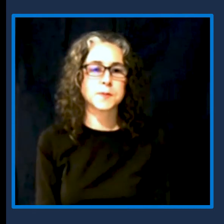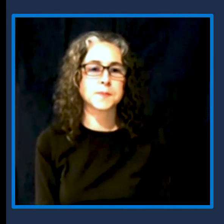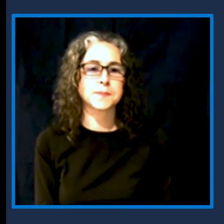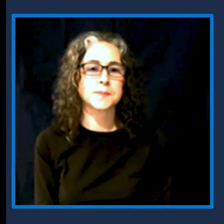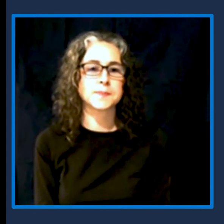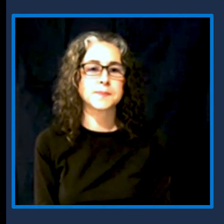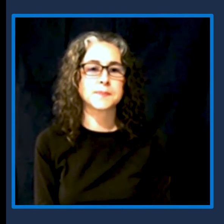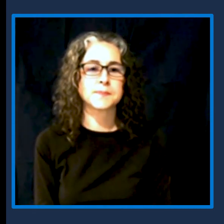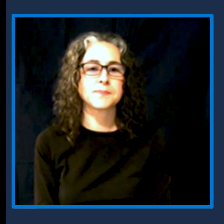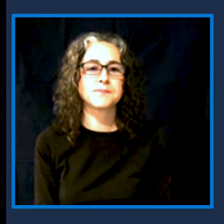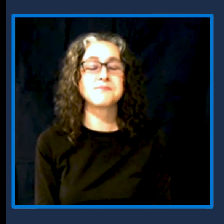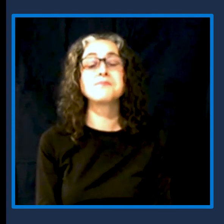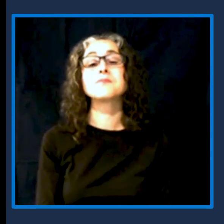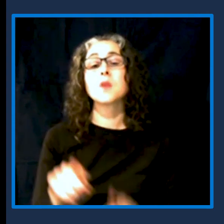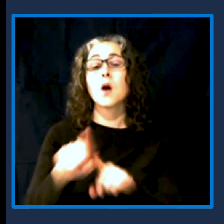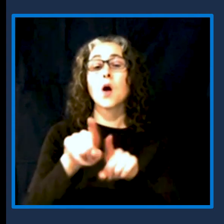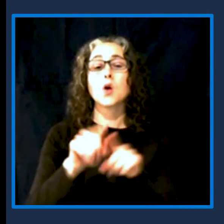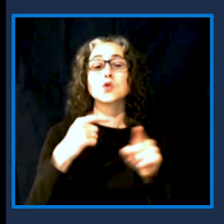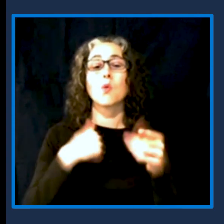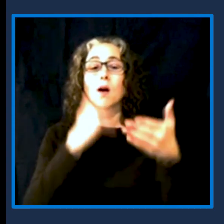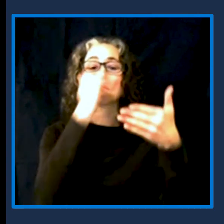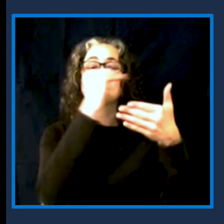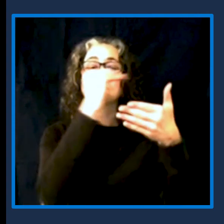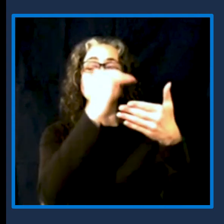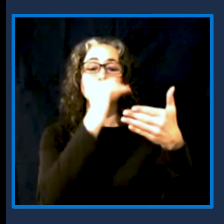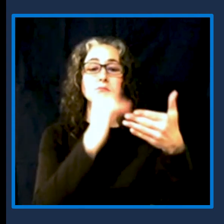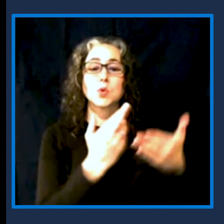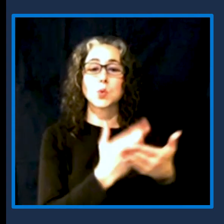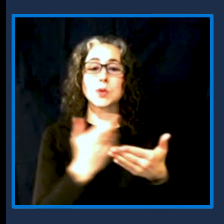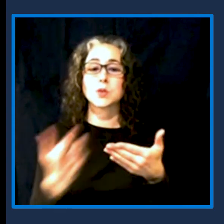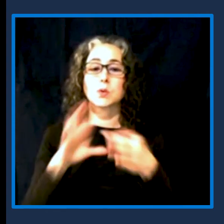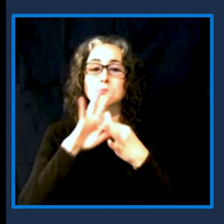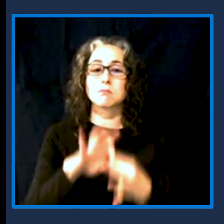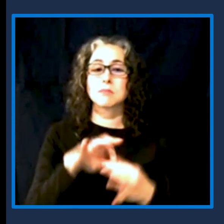and i've put together some resources related to accessibility at microsoft